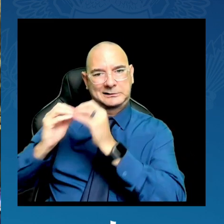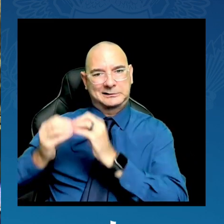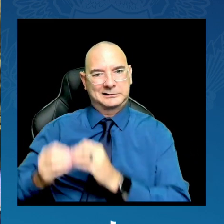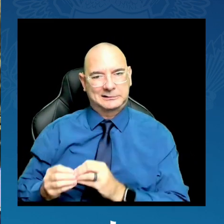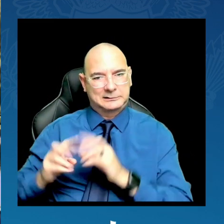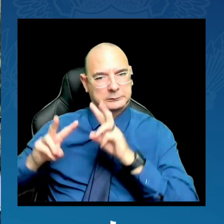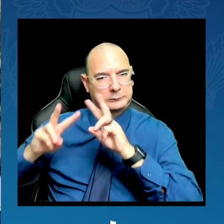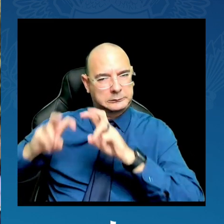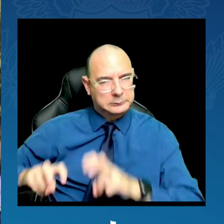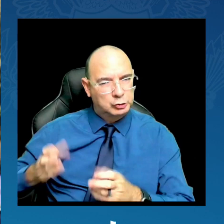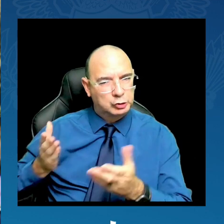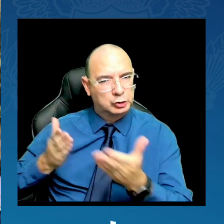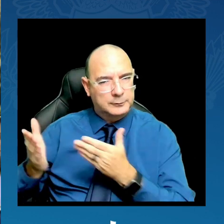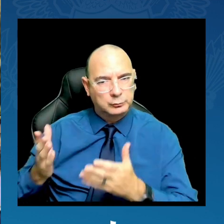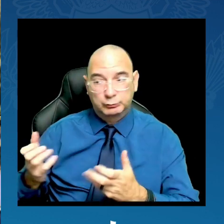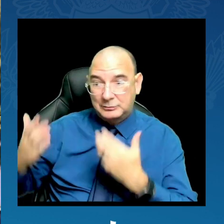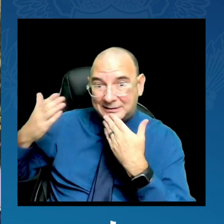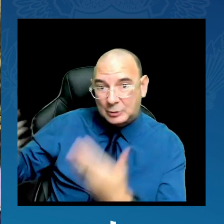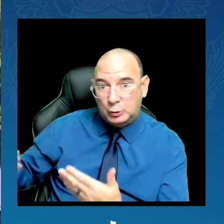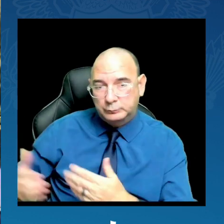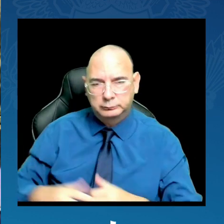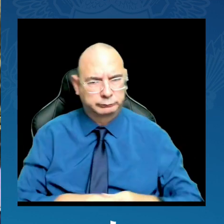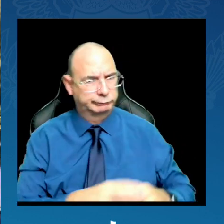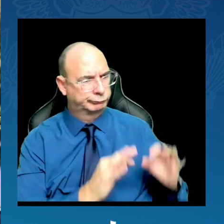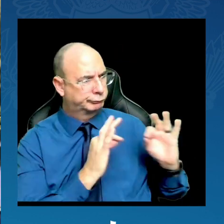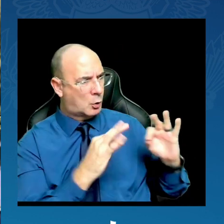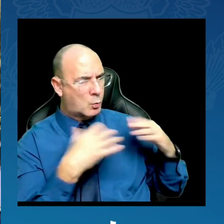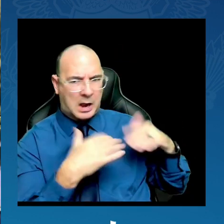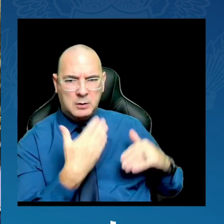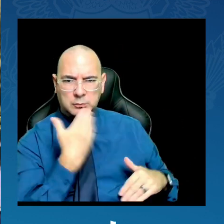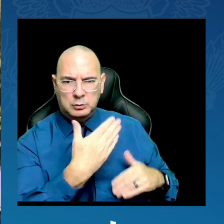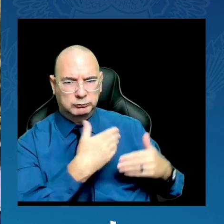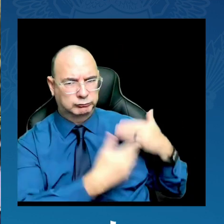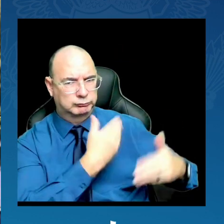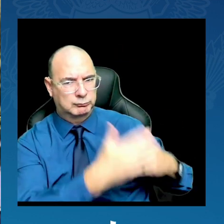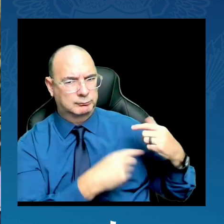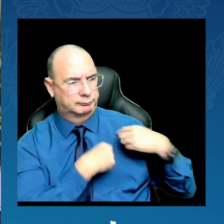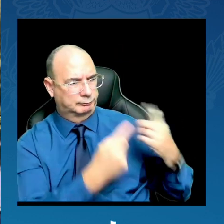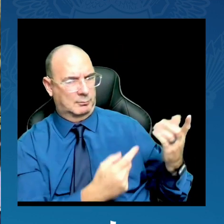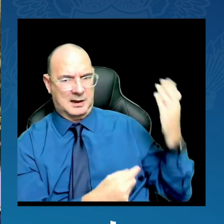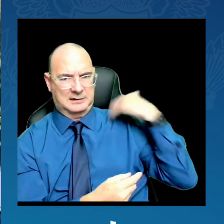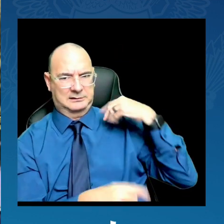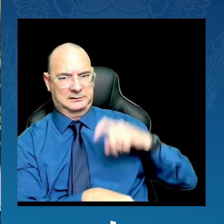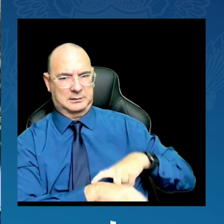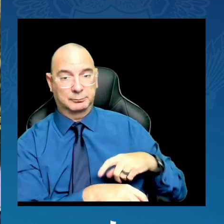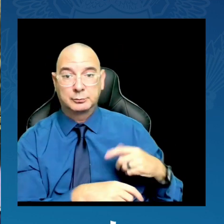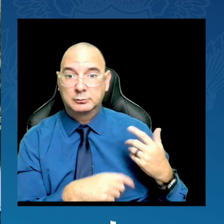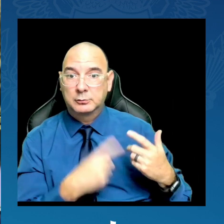That's great progress since we last met. And that was the subject of an extensive conversation at our first council meeting.